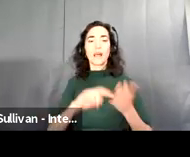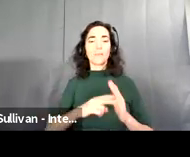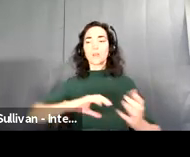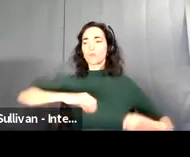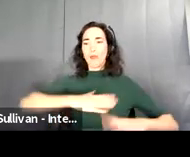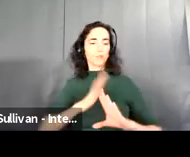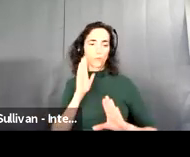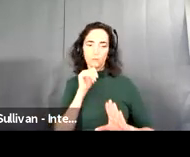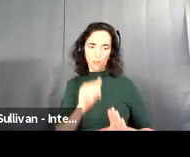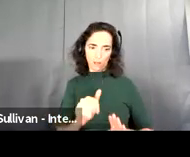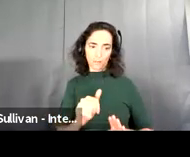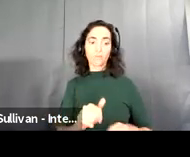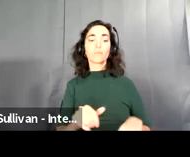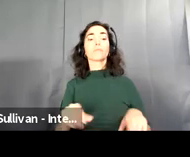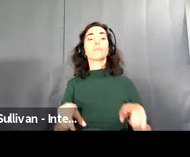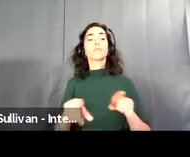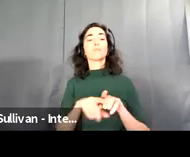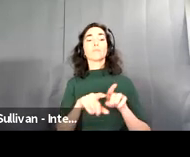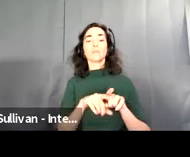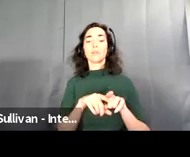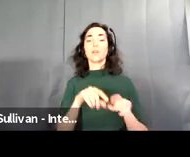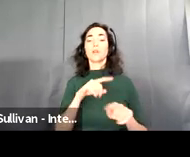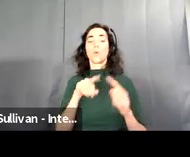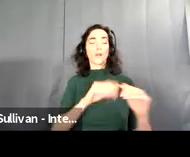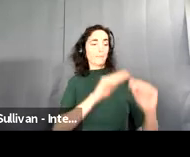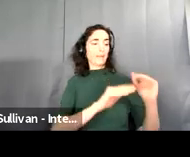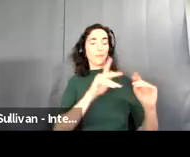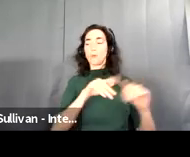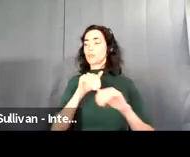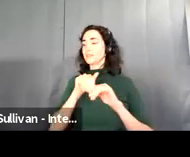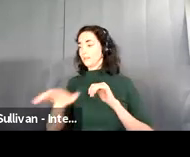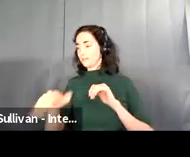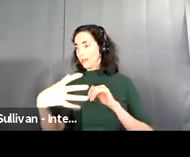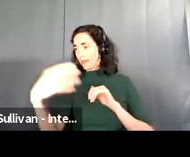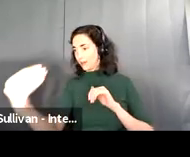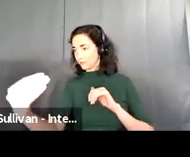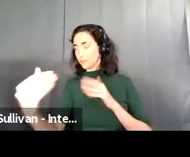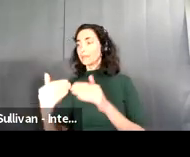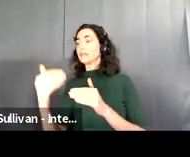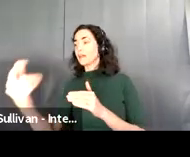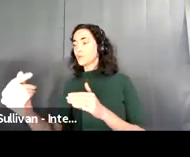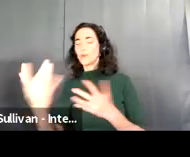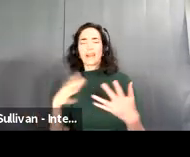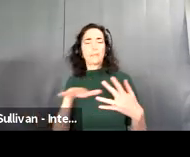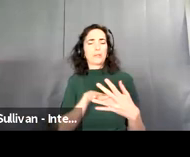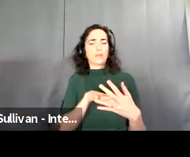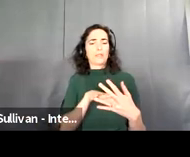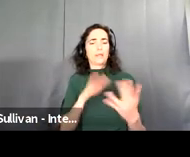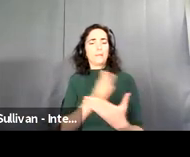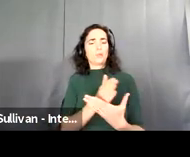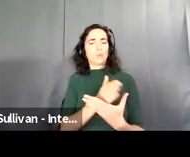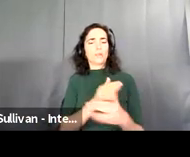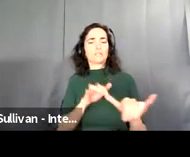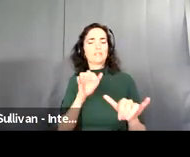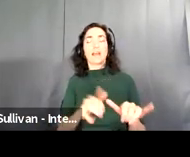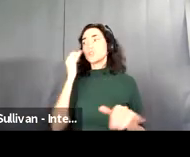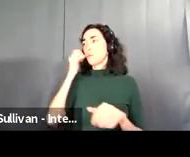As the middle point between the individual is discharged from the facility and their next step. So, if they're going to like a sober living environment.